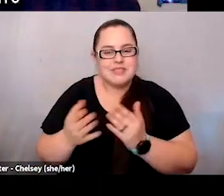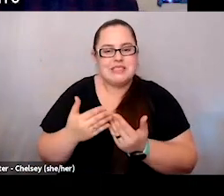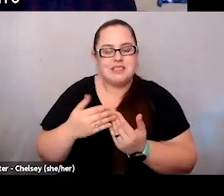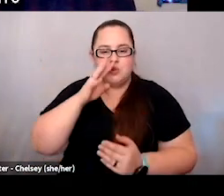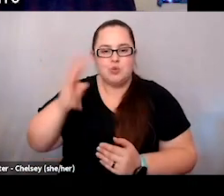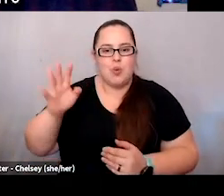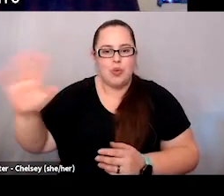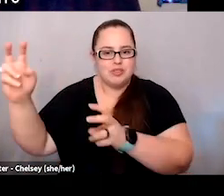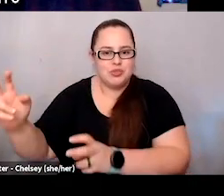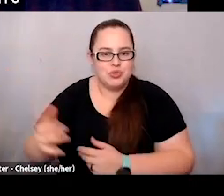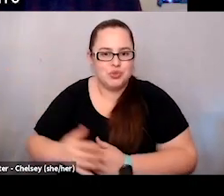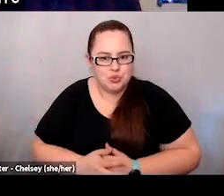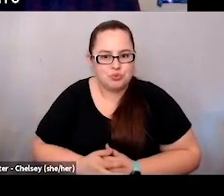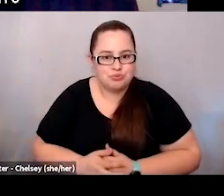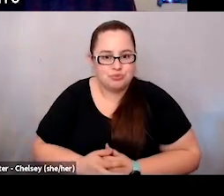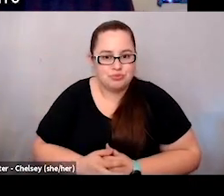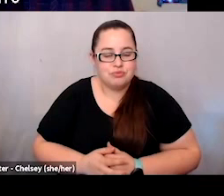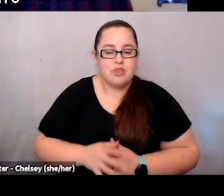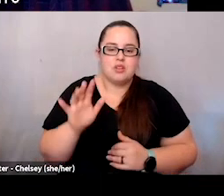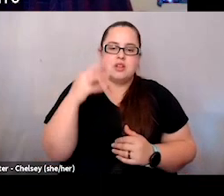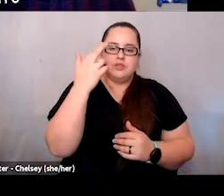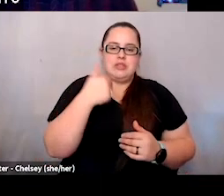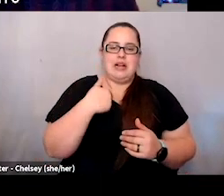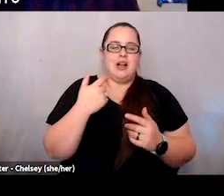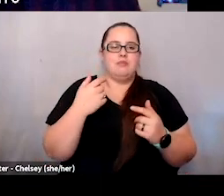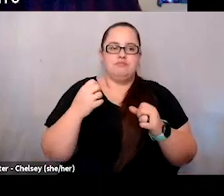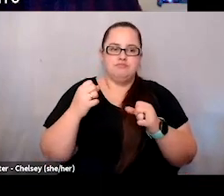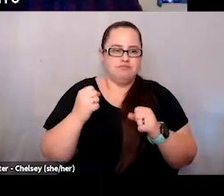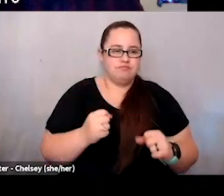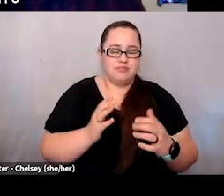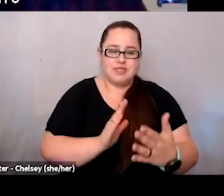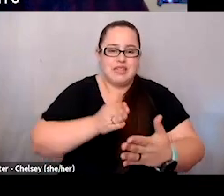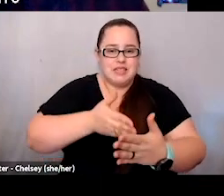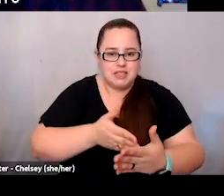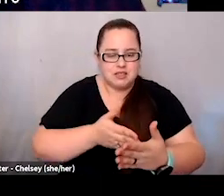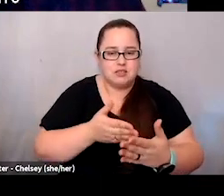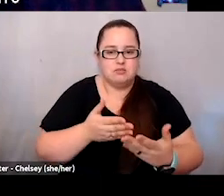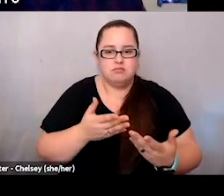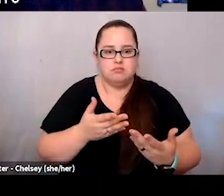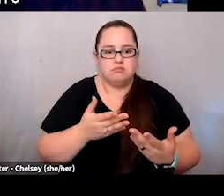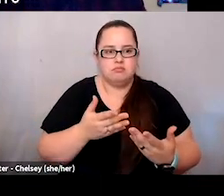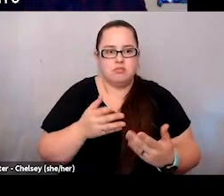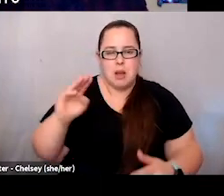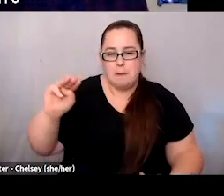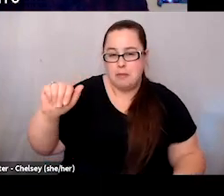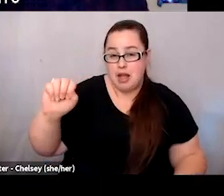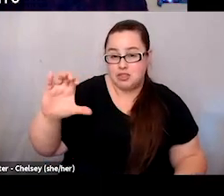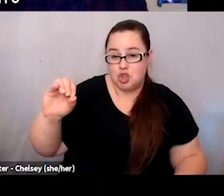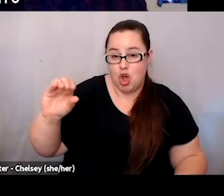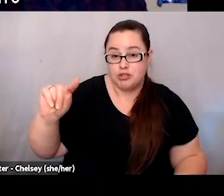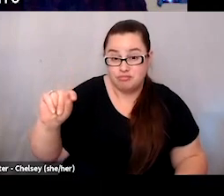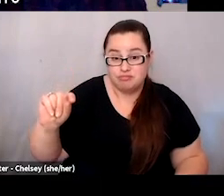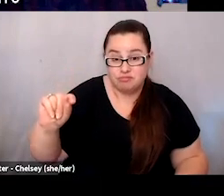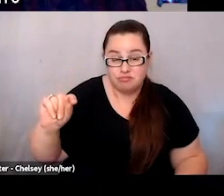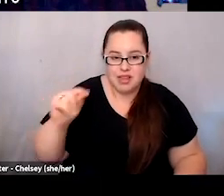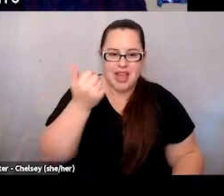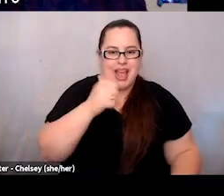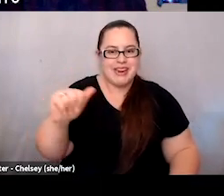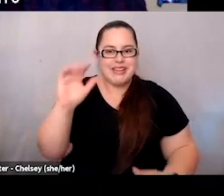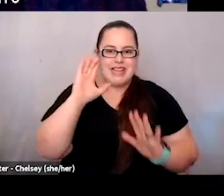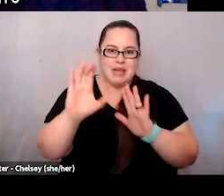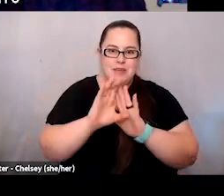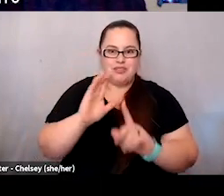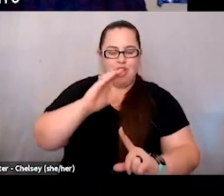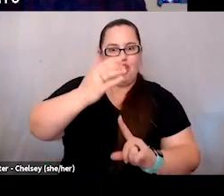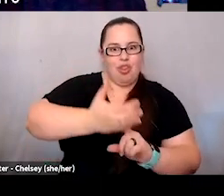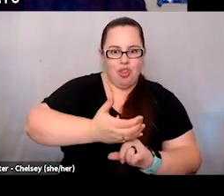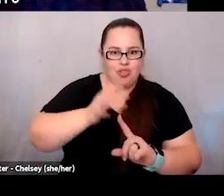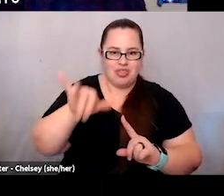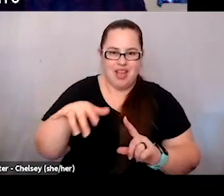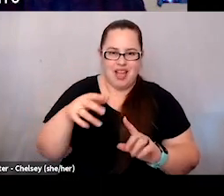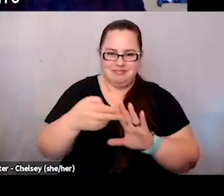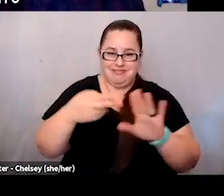humanity, it's easy to ignore their issues. And this is why I'm so against mascots, any